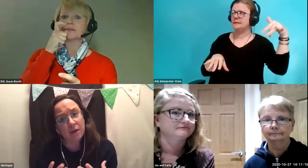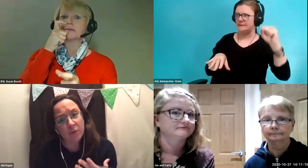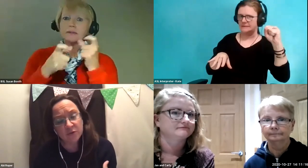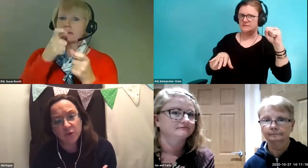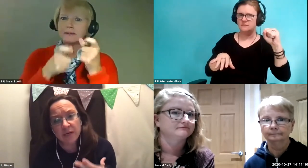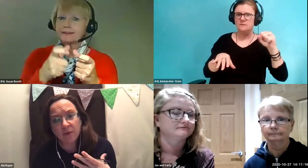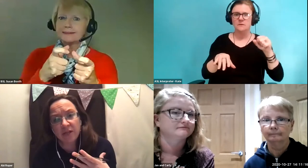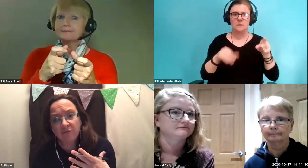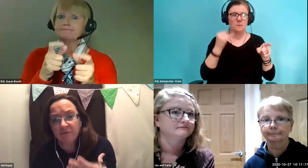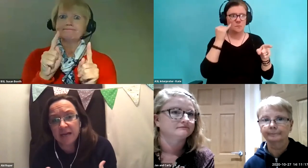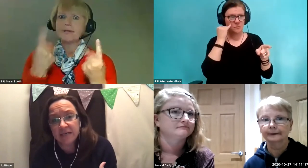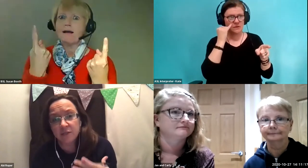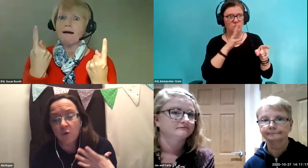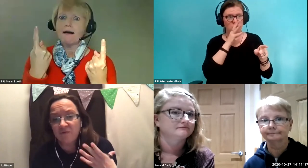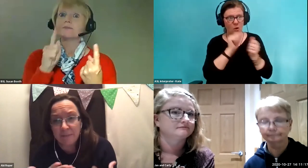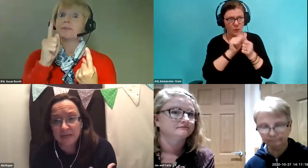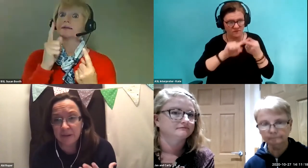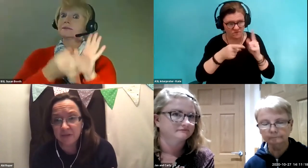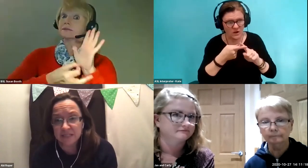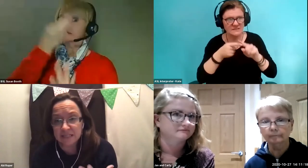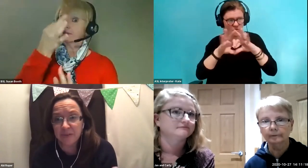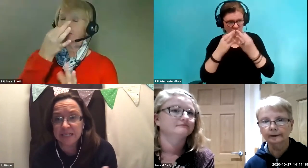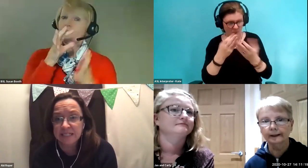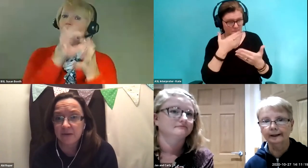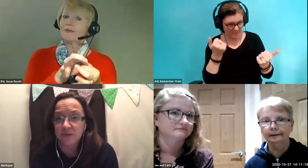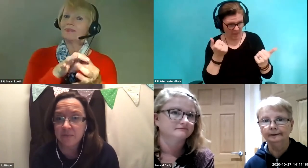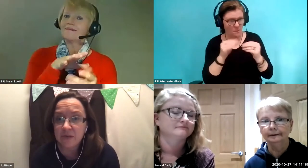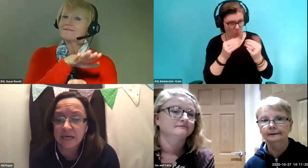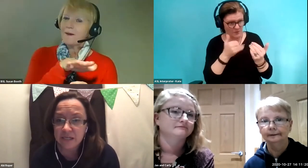when you're talking with friends or family members it's a bit easier with communication